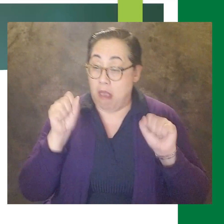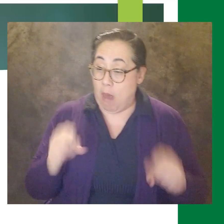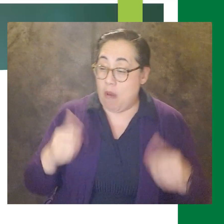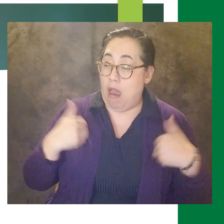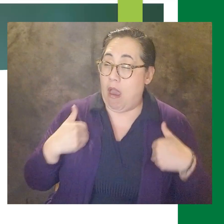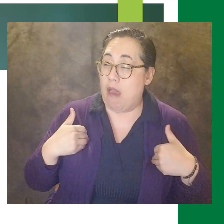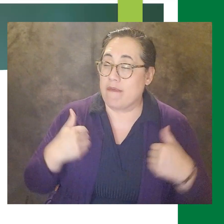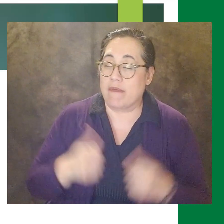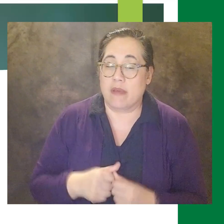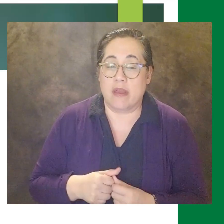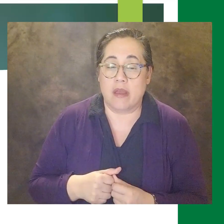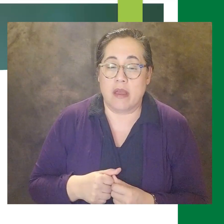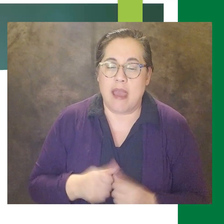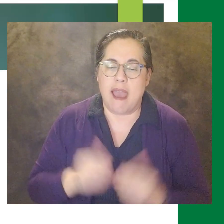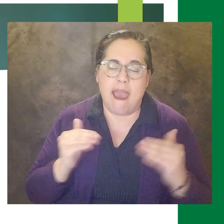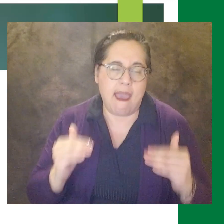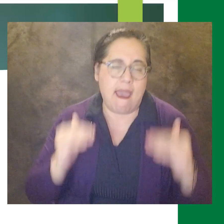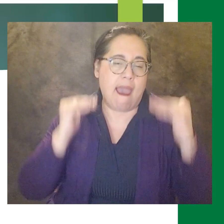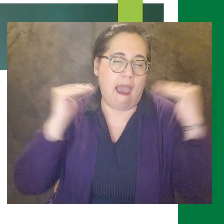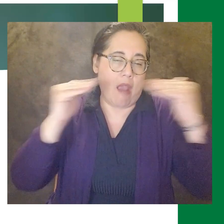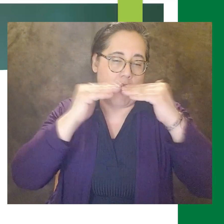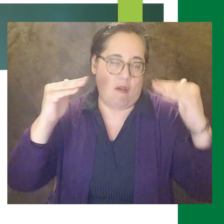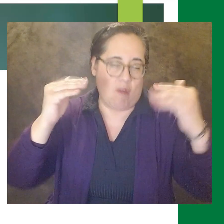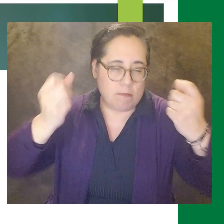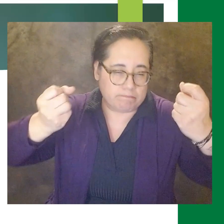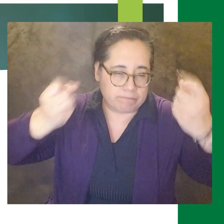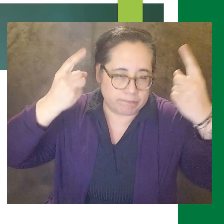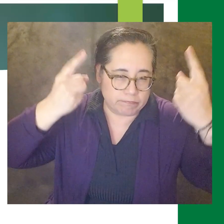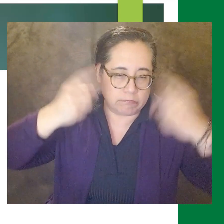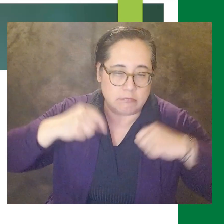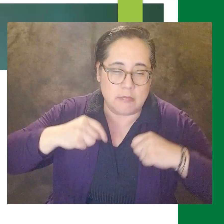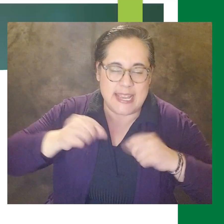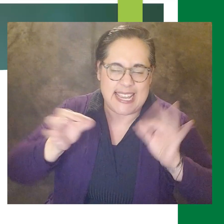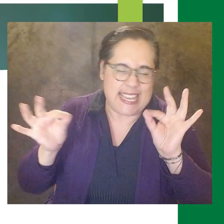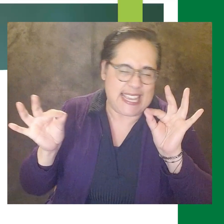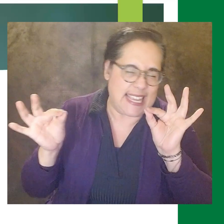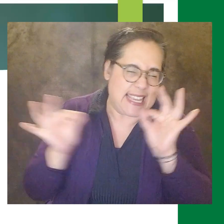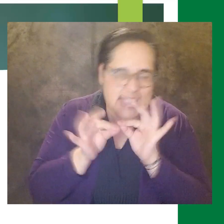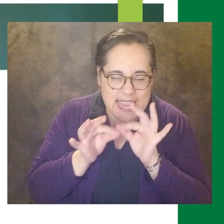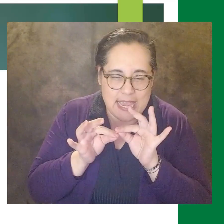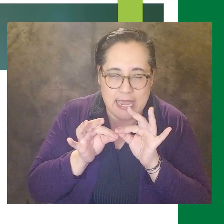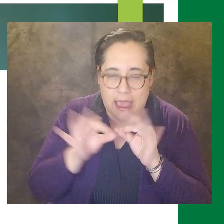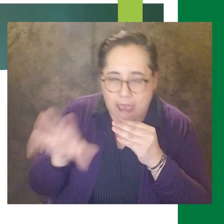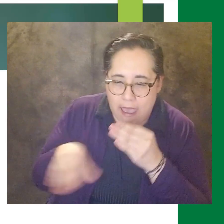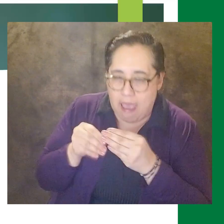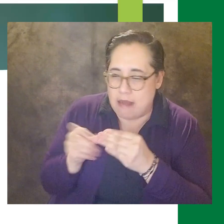of comprehension, there's a key element, and that's analysis.